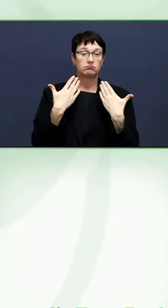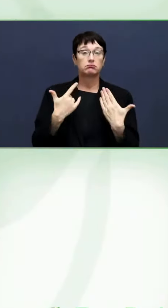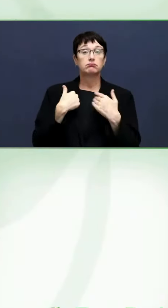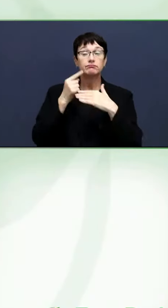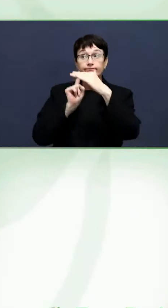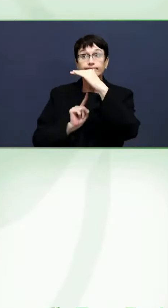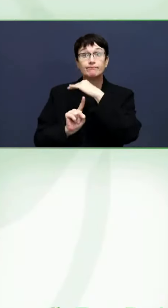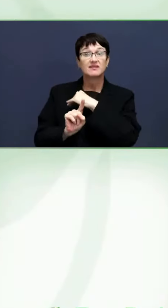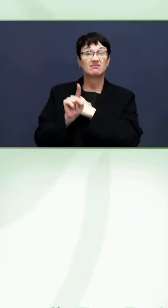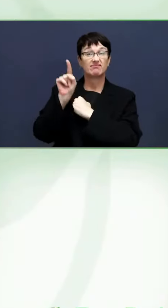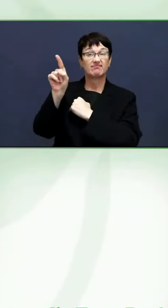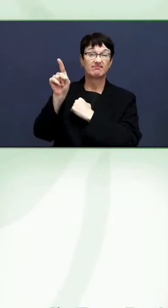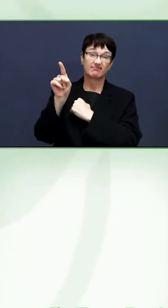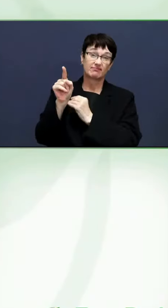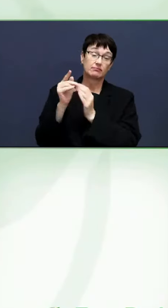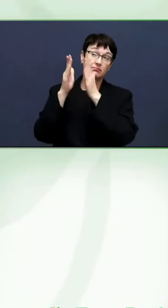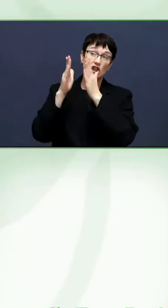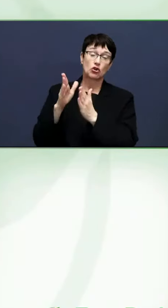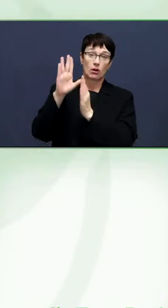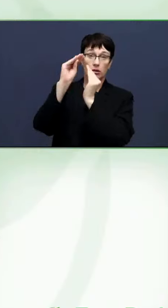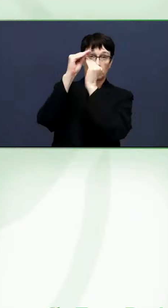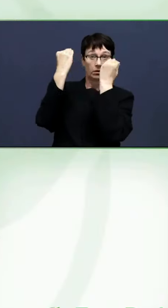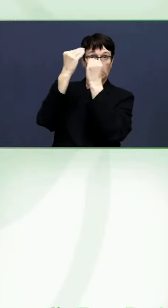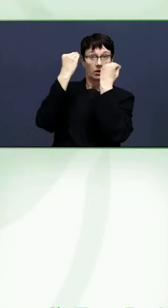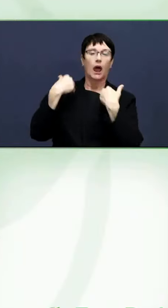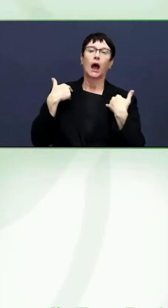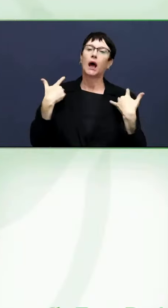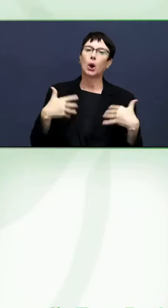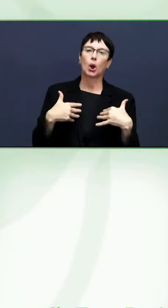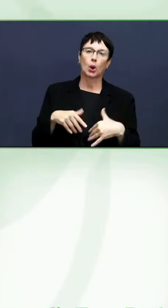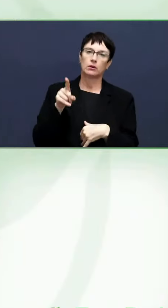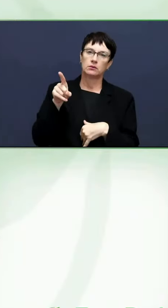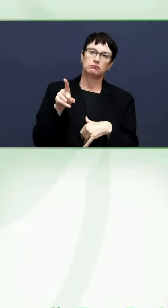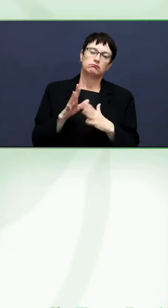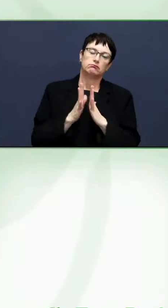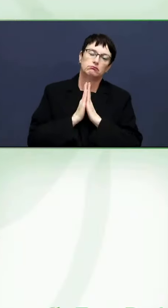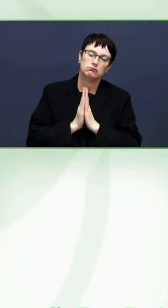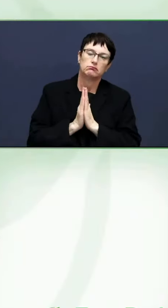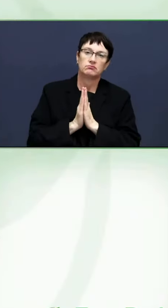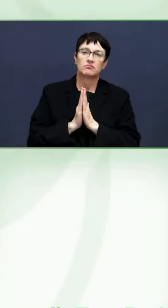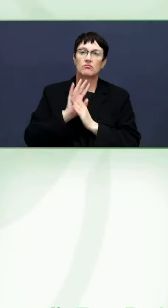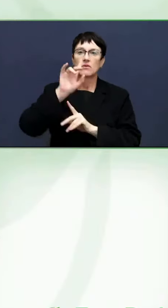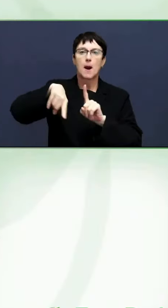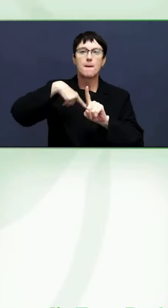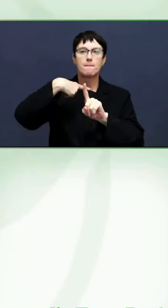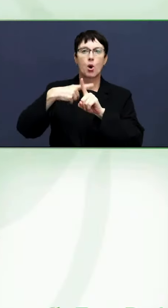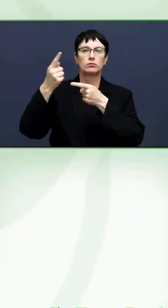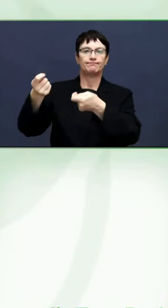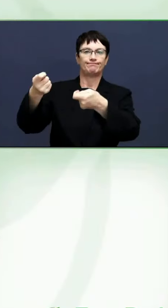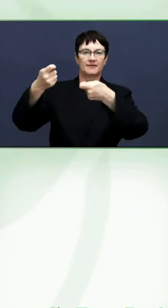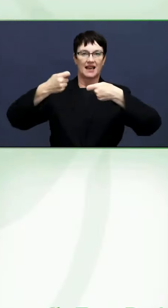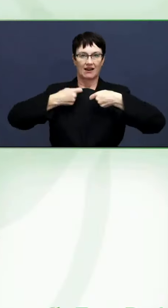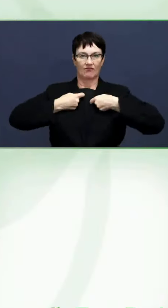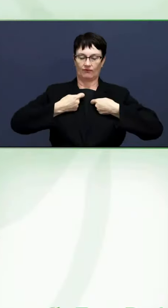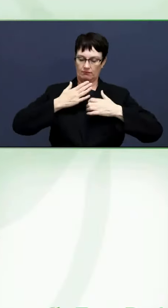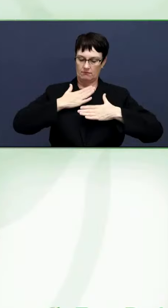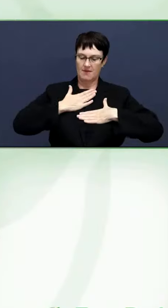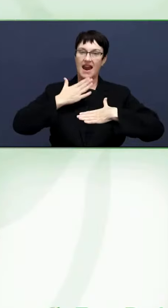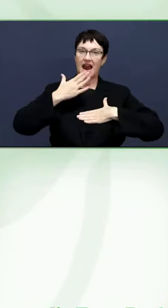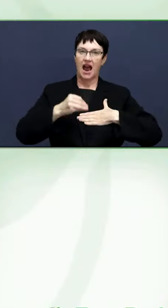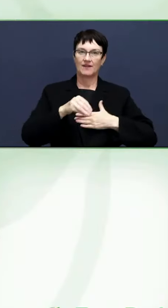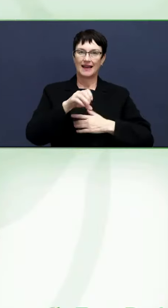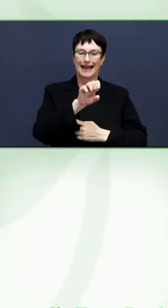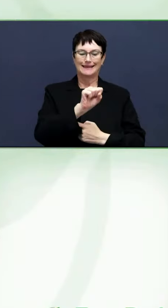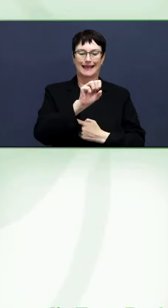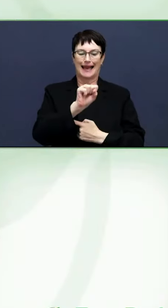I was given a braille technology device for the blind, cold state services for the blind,